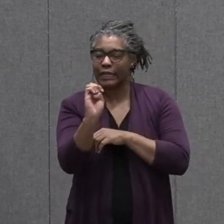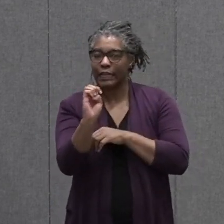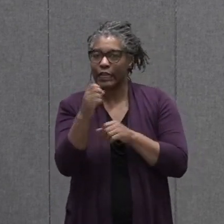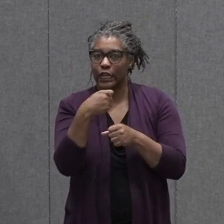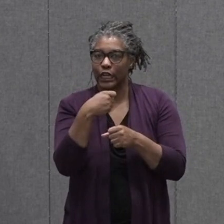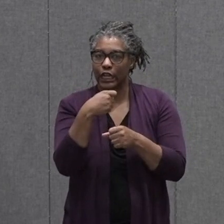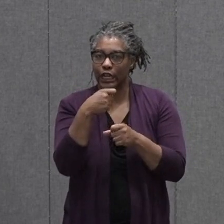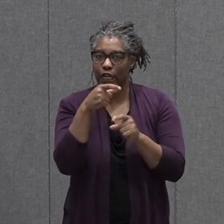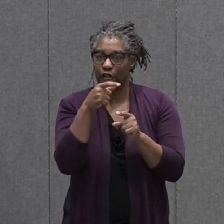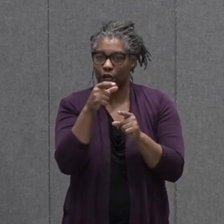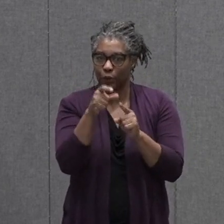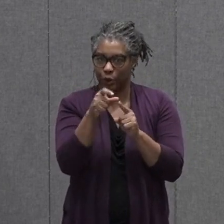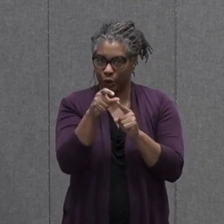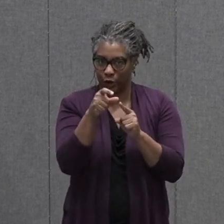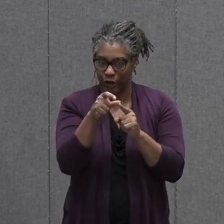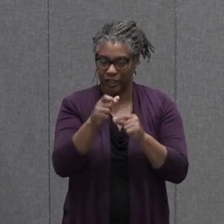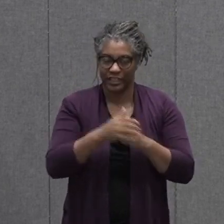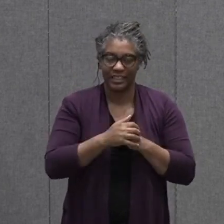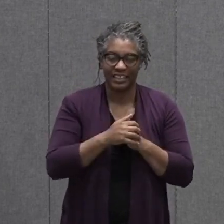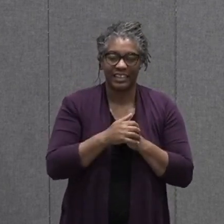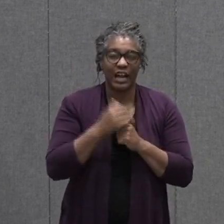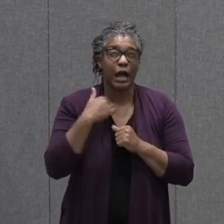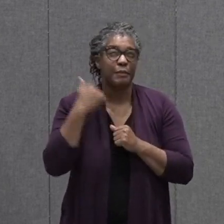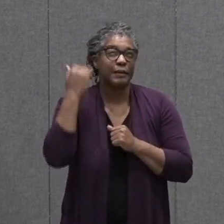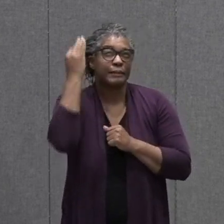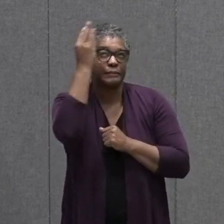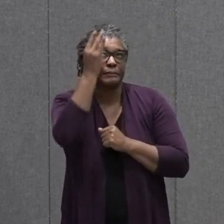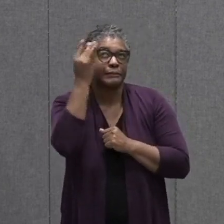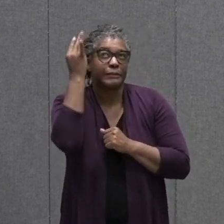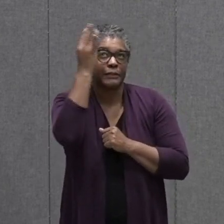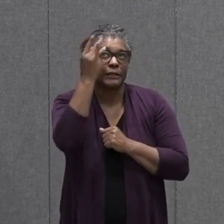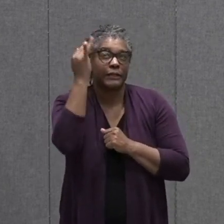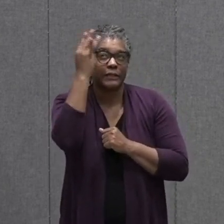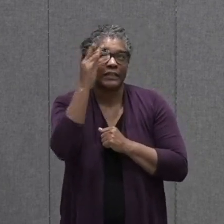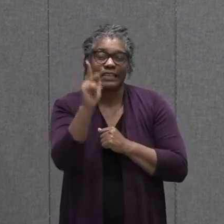I'm thinking about some of our letter-keyword-sounds,